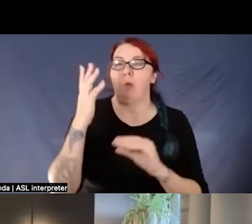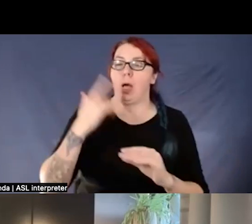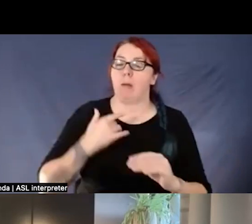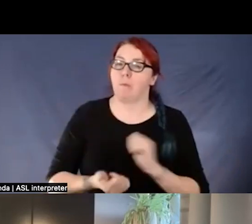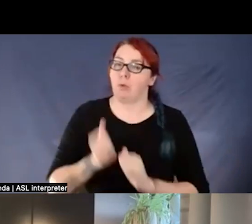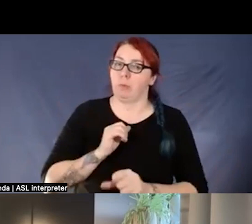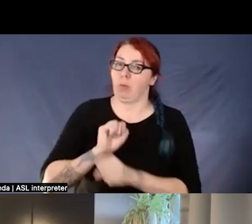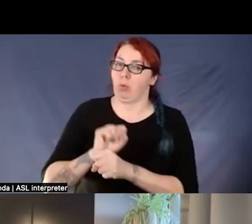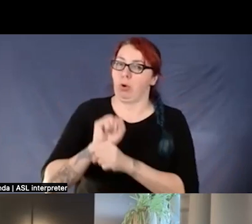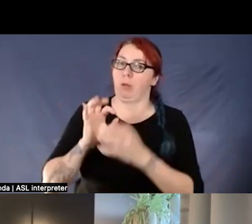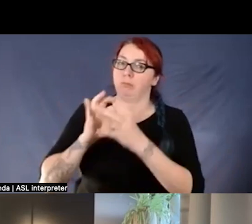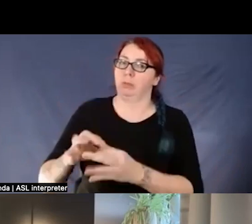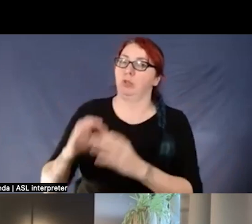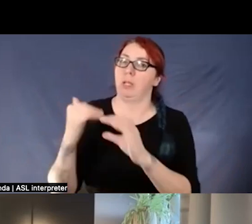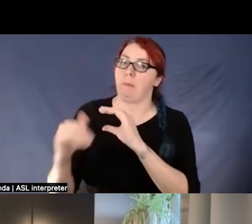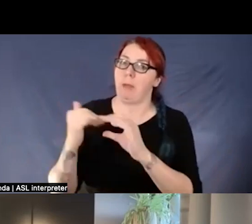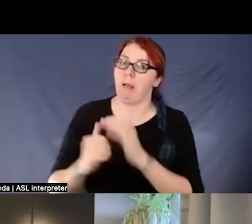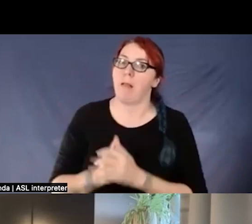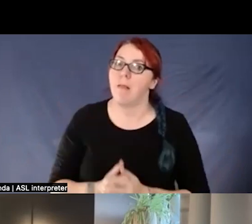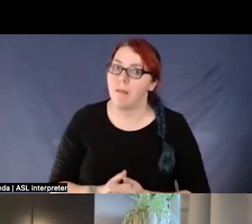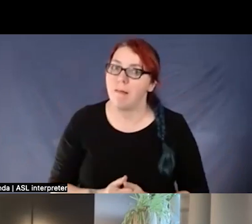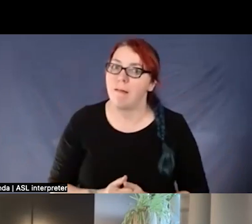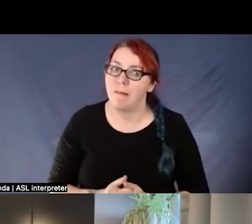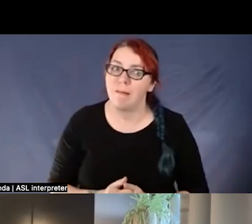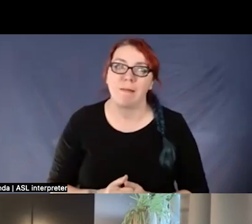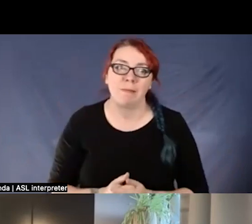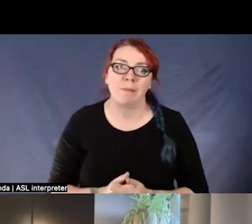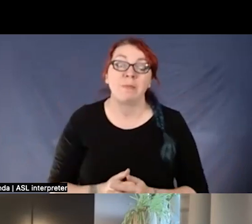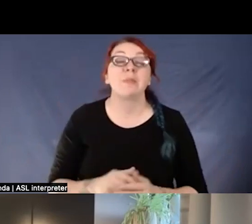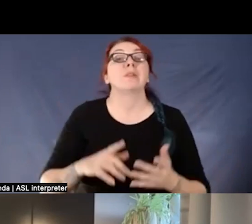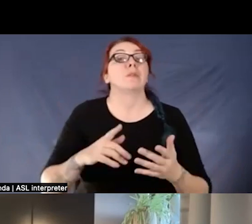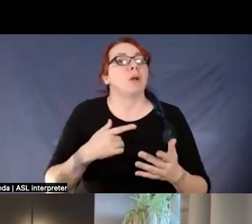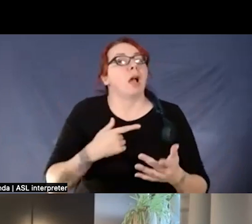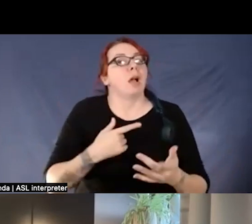time more efficient and enjoyable. And my first trick that I found that not many people know about